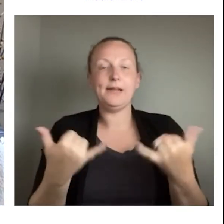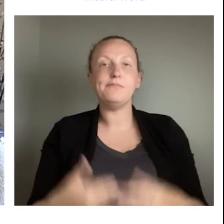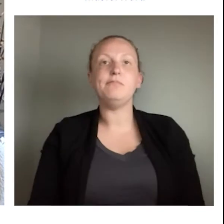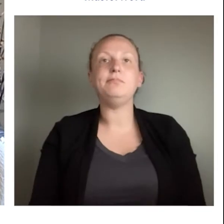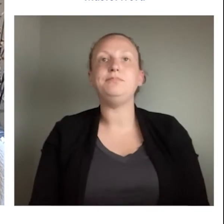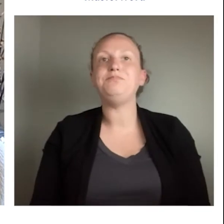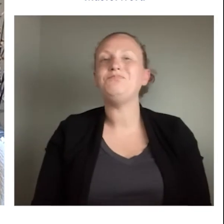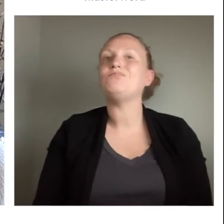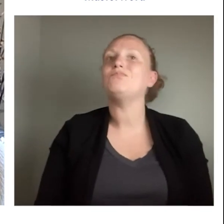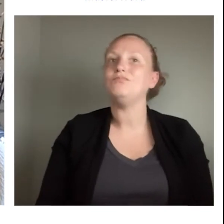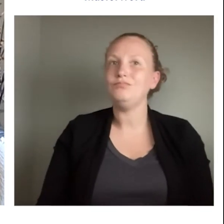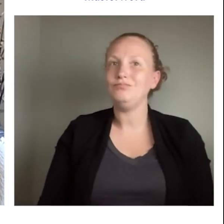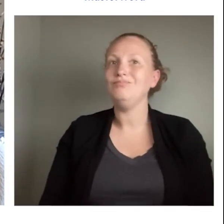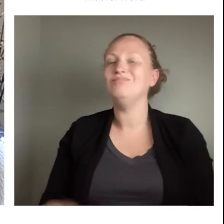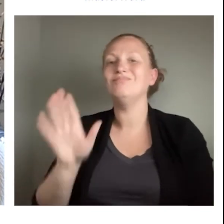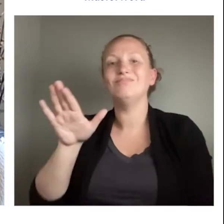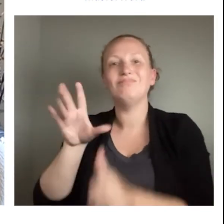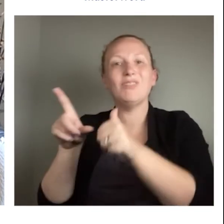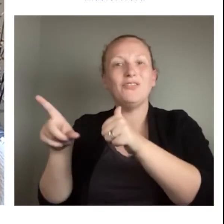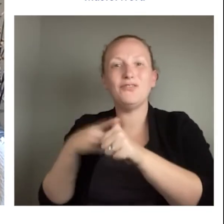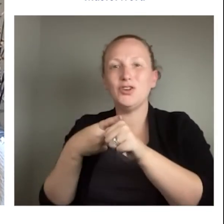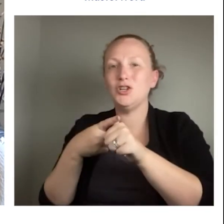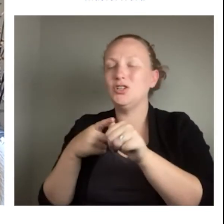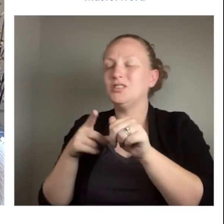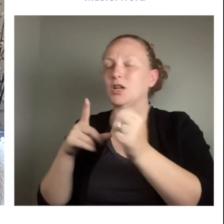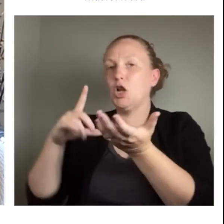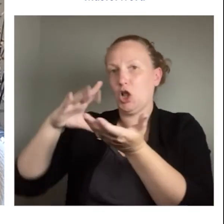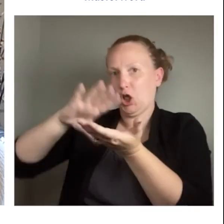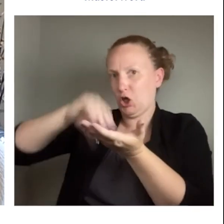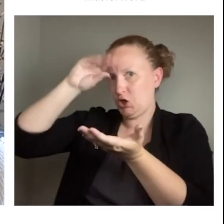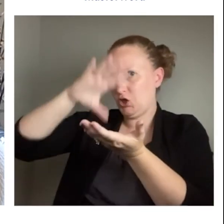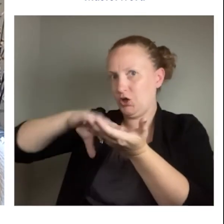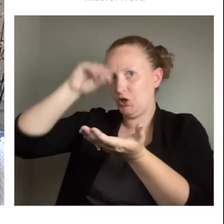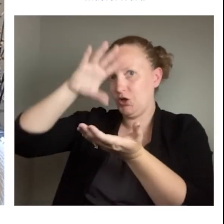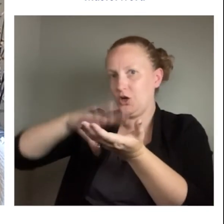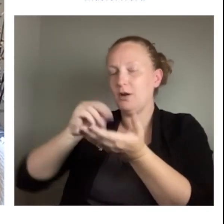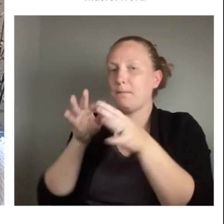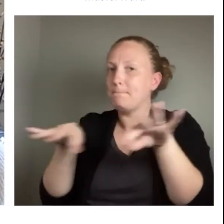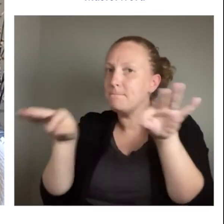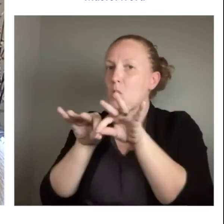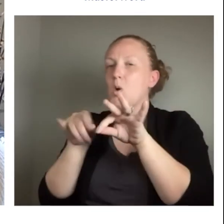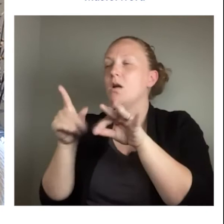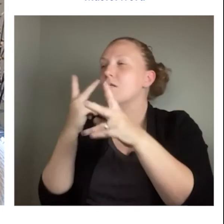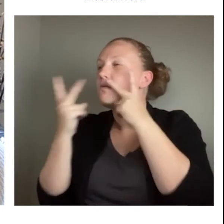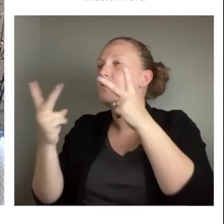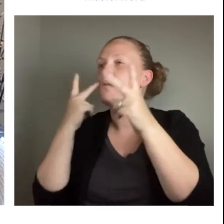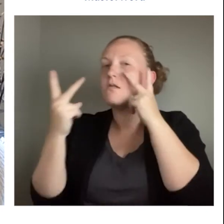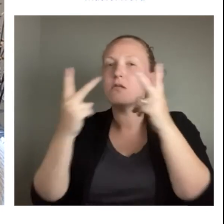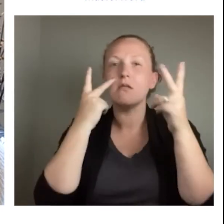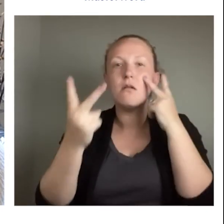it’s first learn, sign up to every single webinar that you see out there on Facebook, on